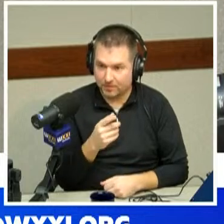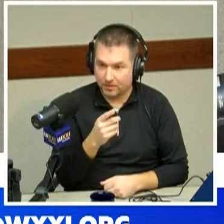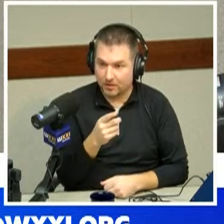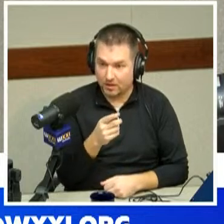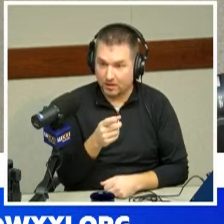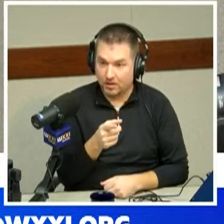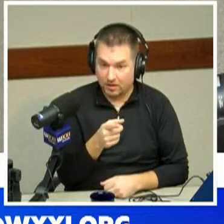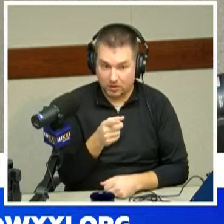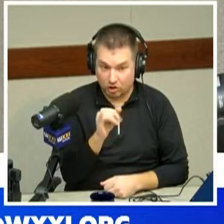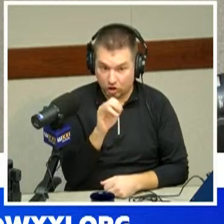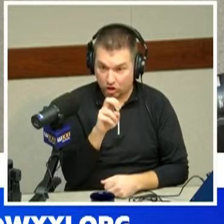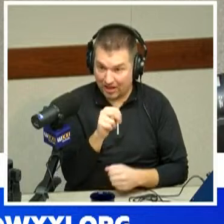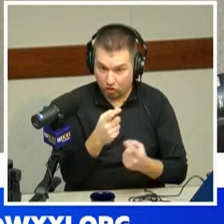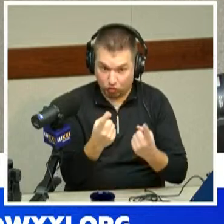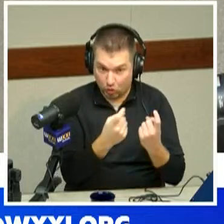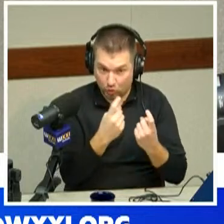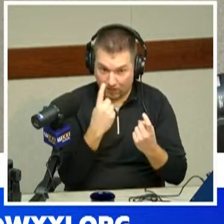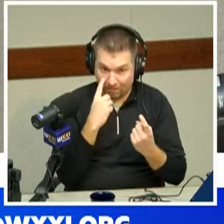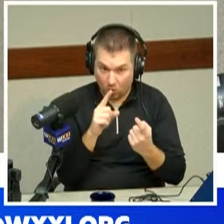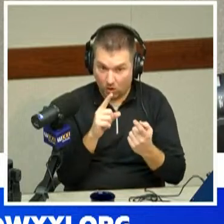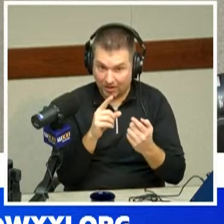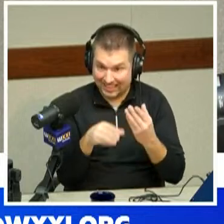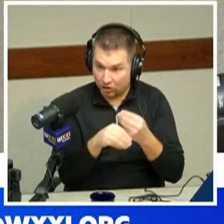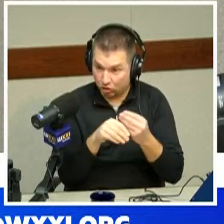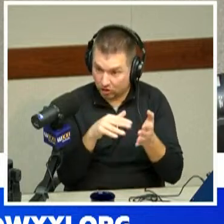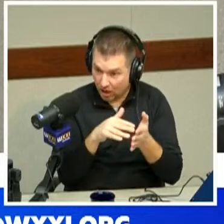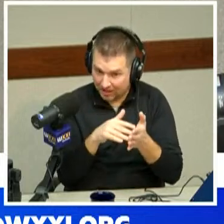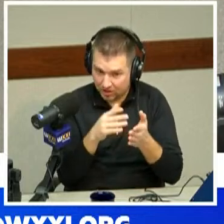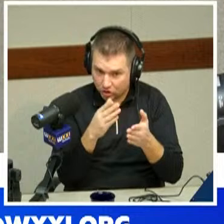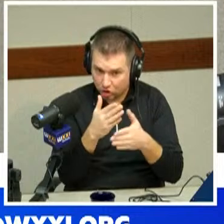had mentioned wanting to recruit for additional studies if you want to share some information on